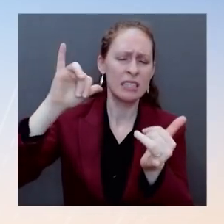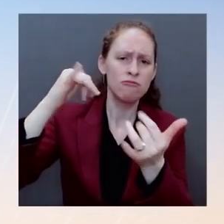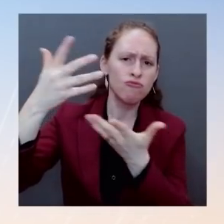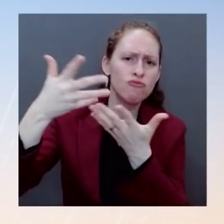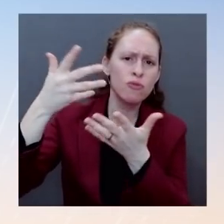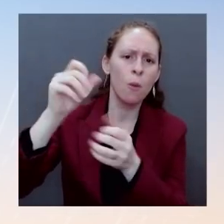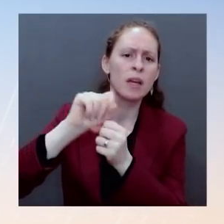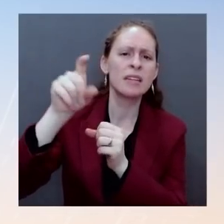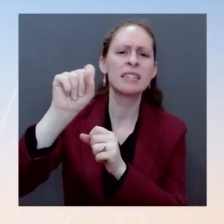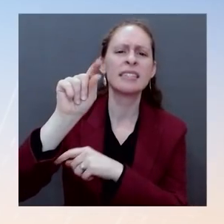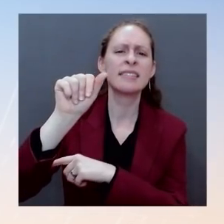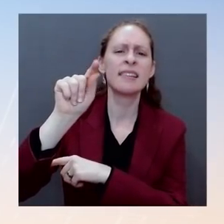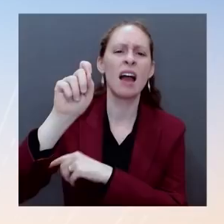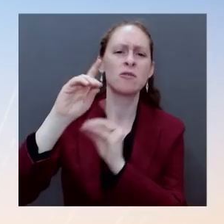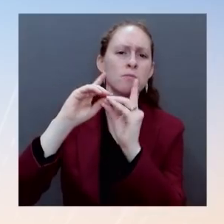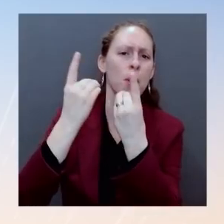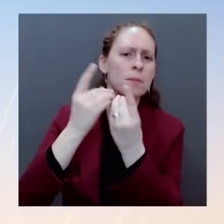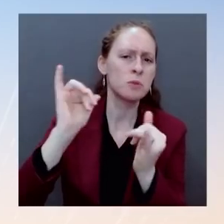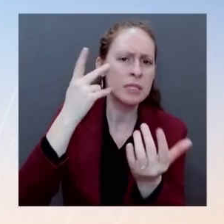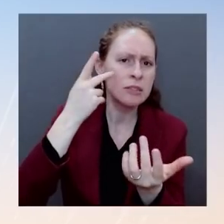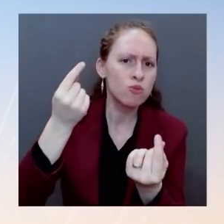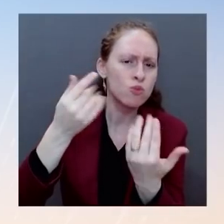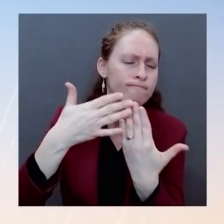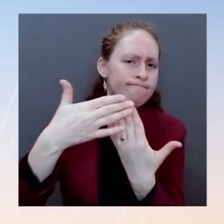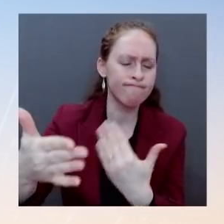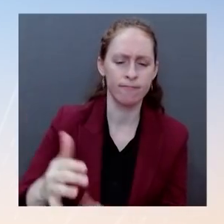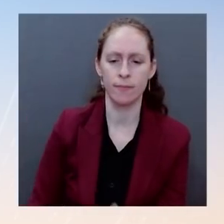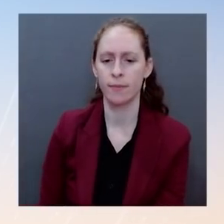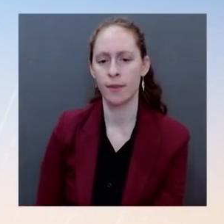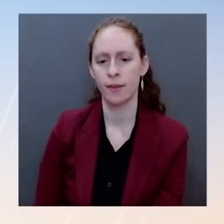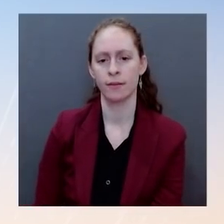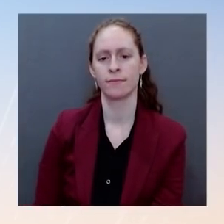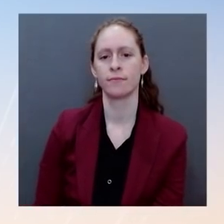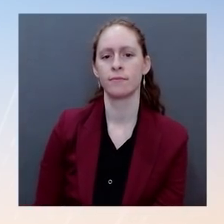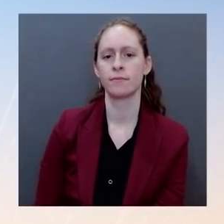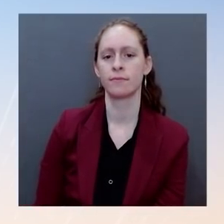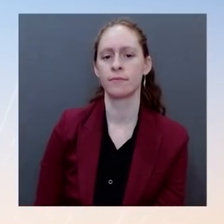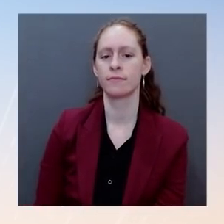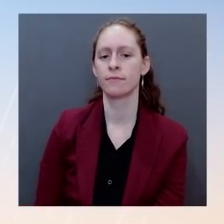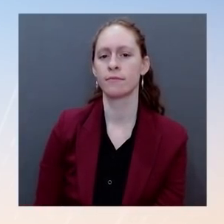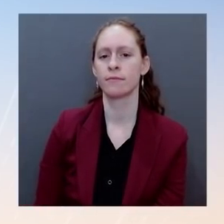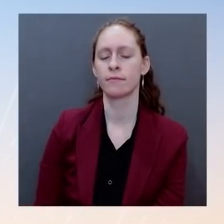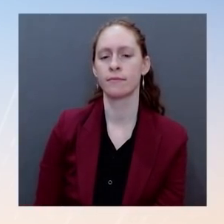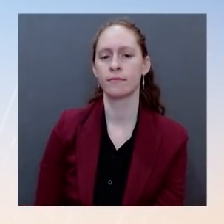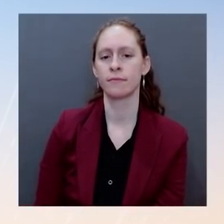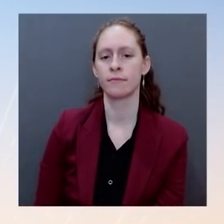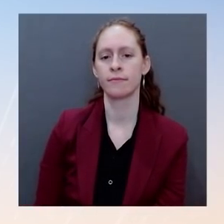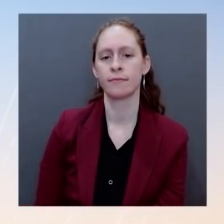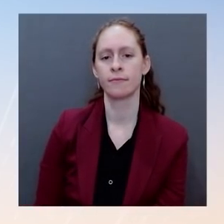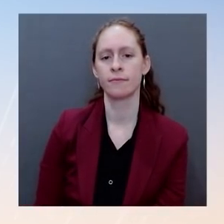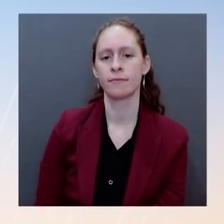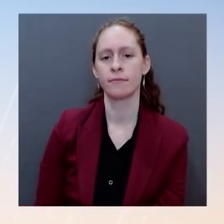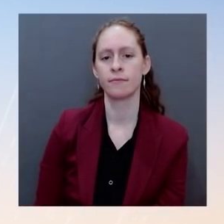Americans right now, at the start of 2022, are setting their budgets; they're trying to figure out how much things are going to cost them for themselves and for their families.